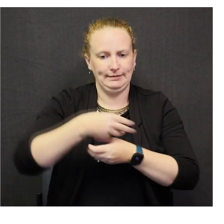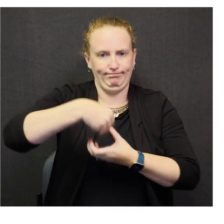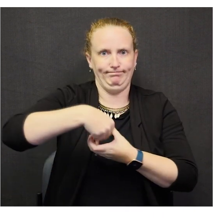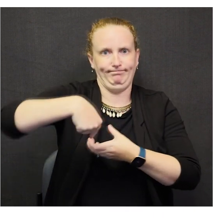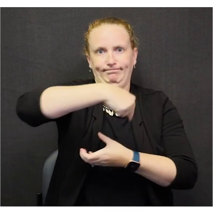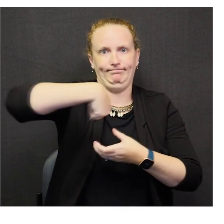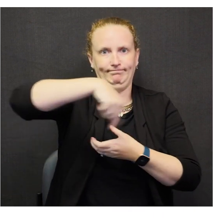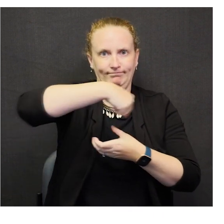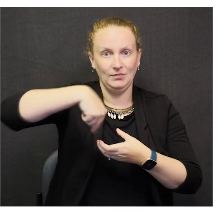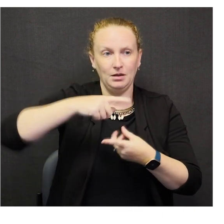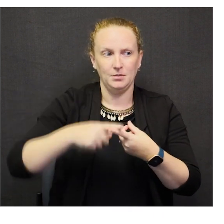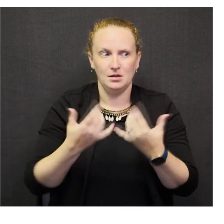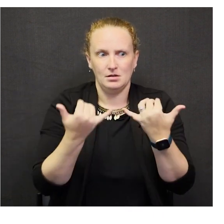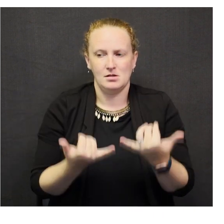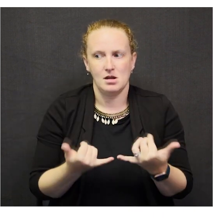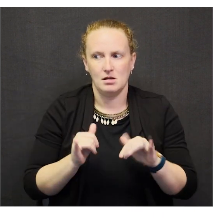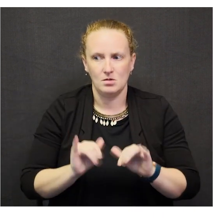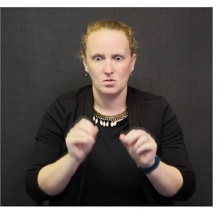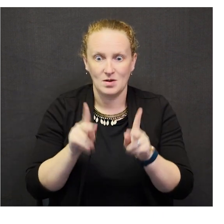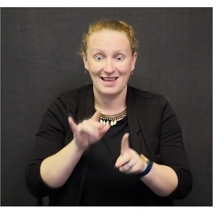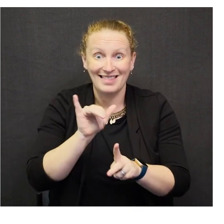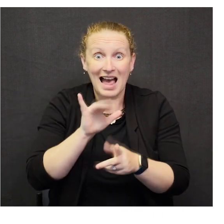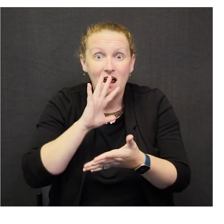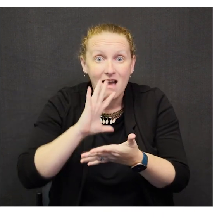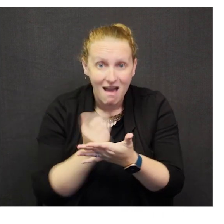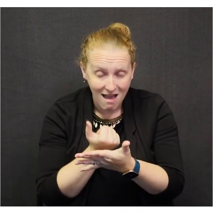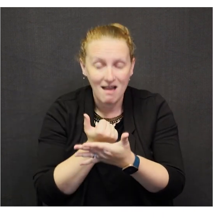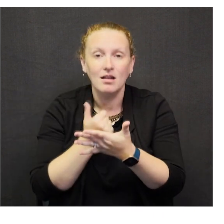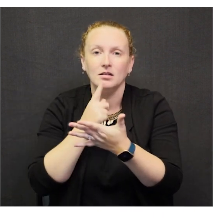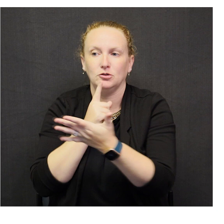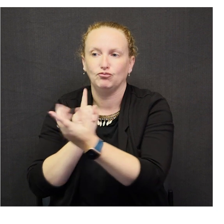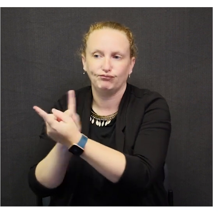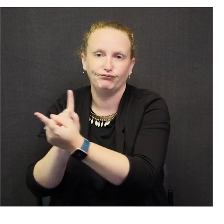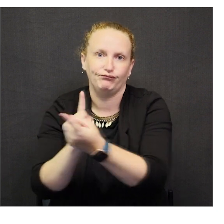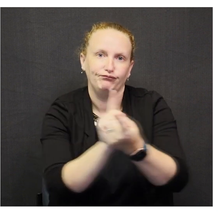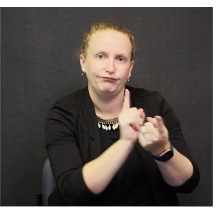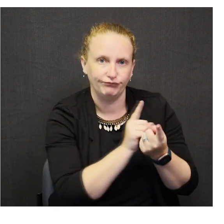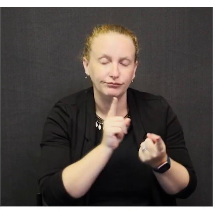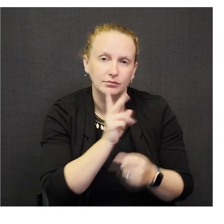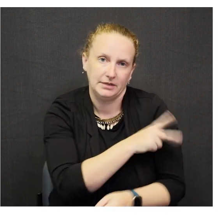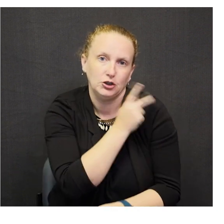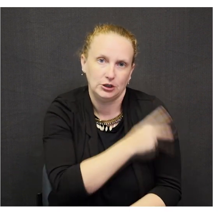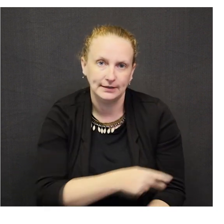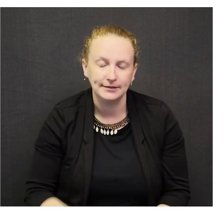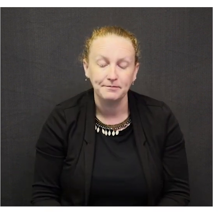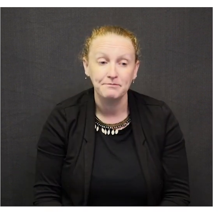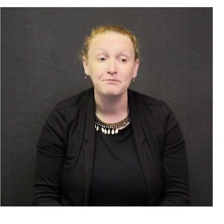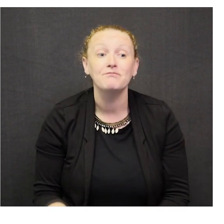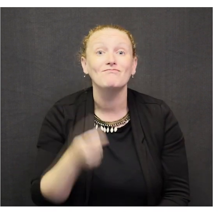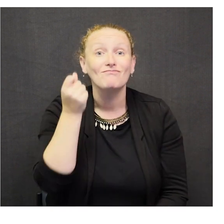started looking at How can we integrate Google meet with EPIC, which is our Electronic Health Record